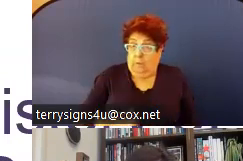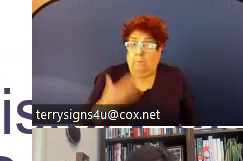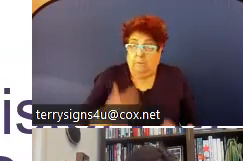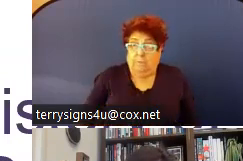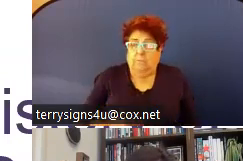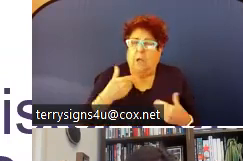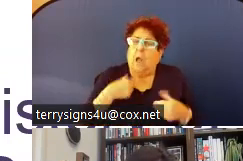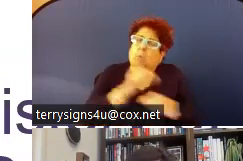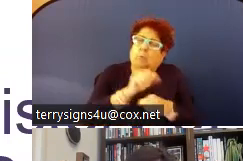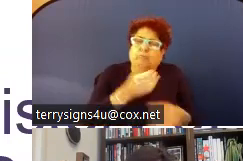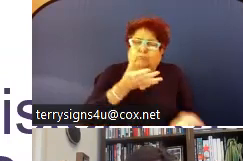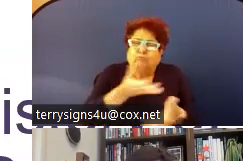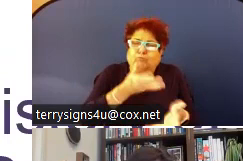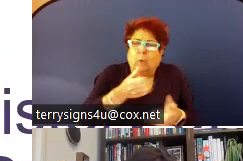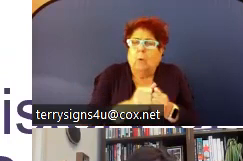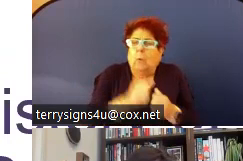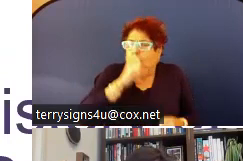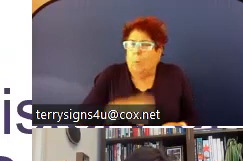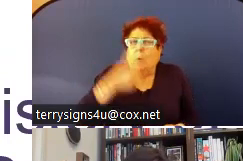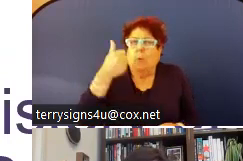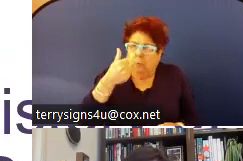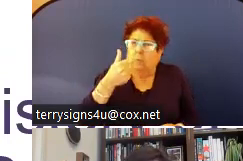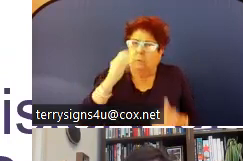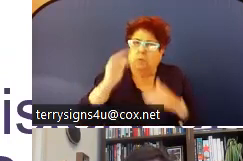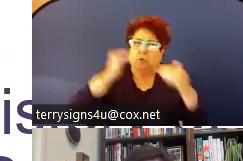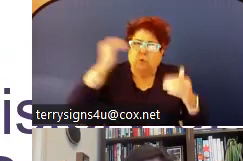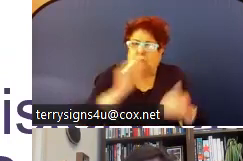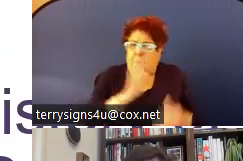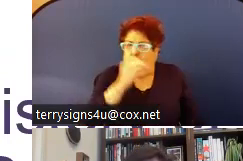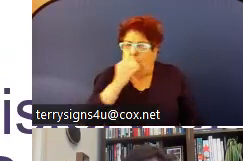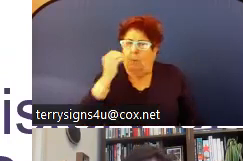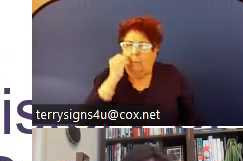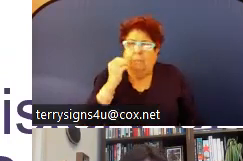and we were hearing a lot of feedback around lack of accessibility to modifications and